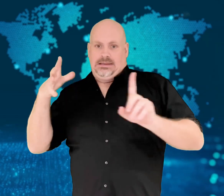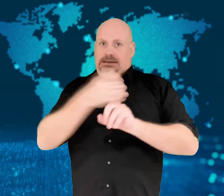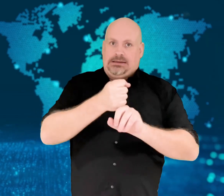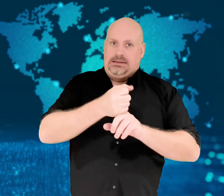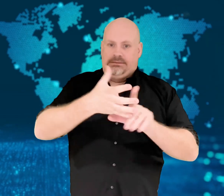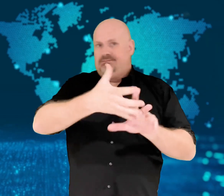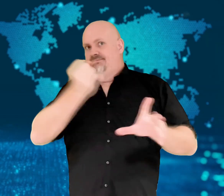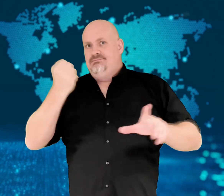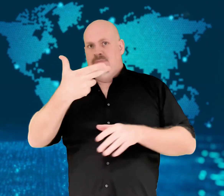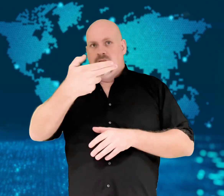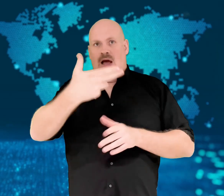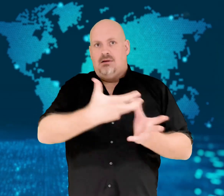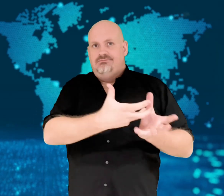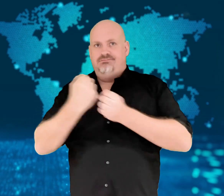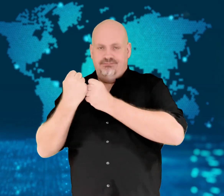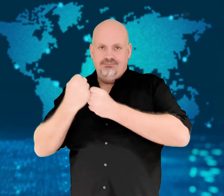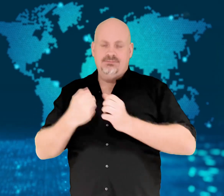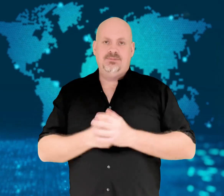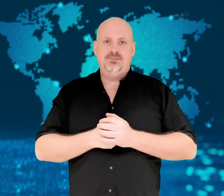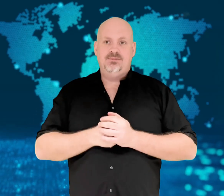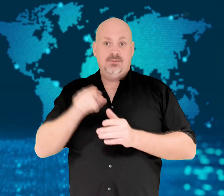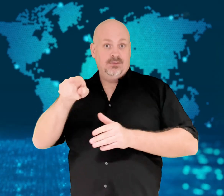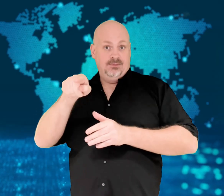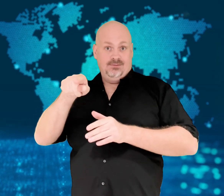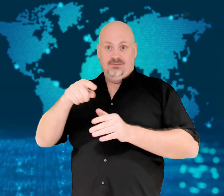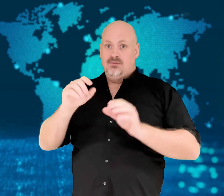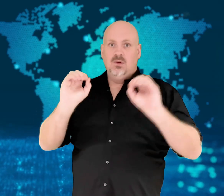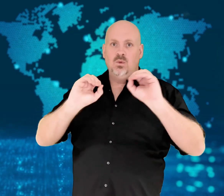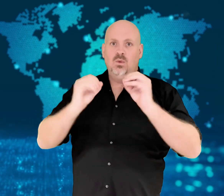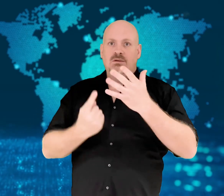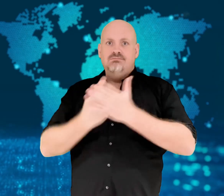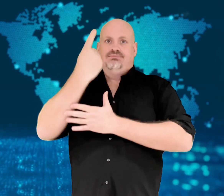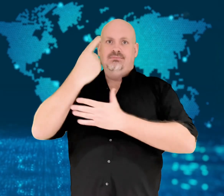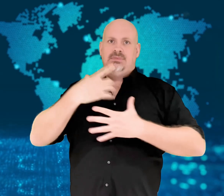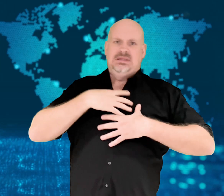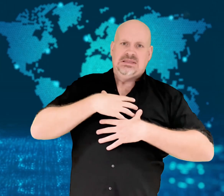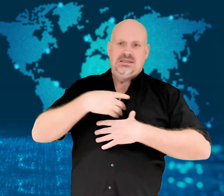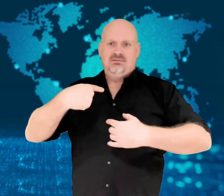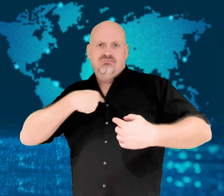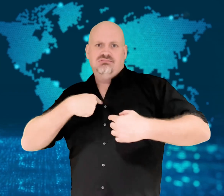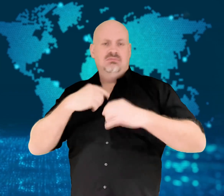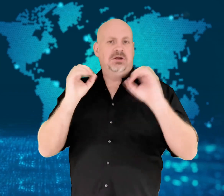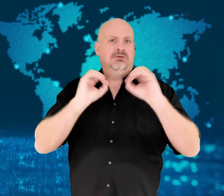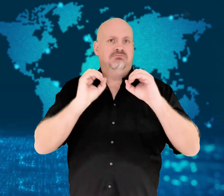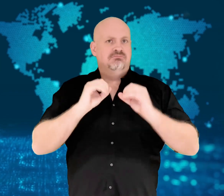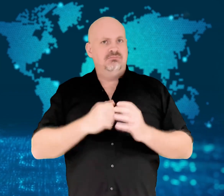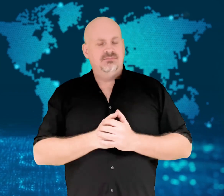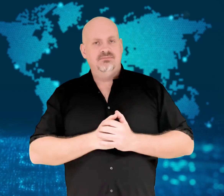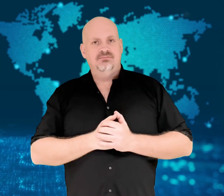in Alhambra, California. There, people managed to take the gun away from him.